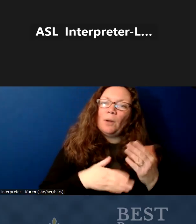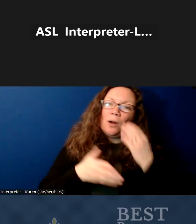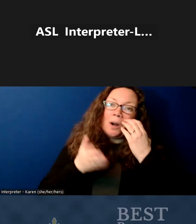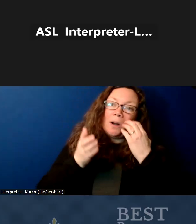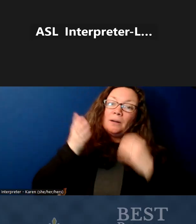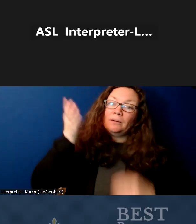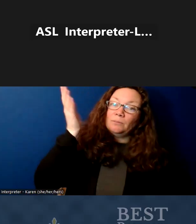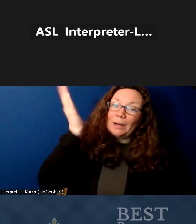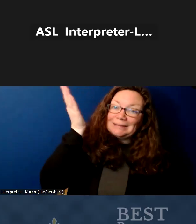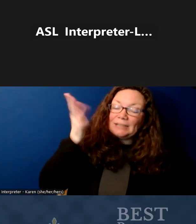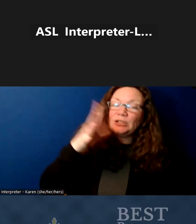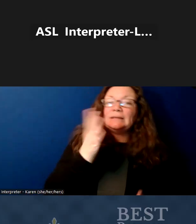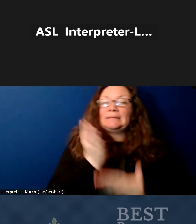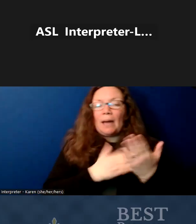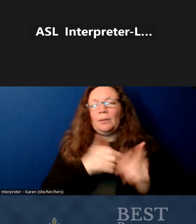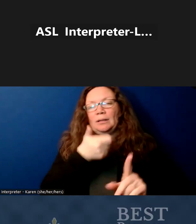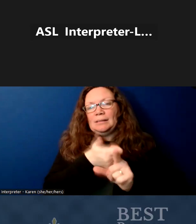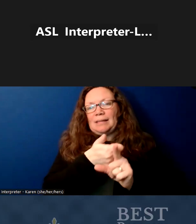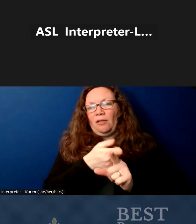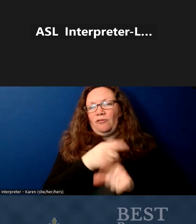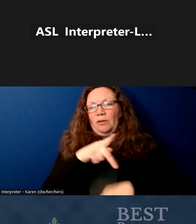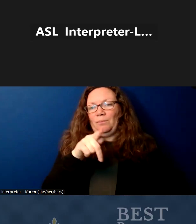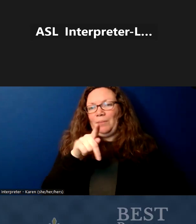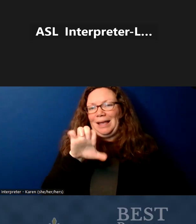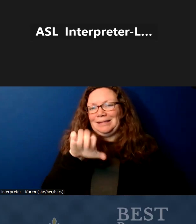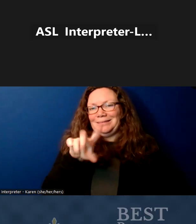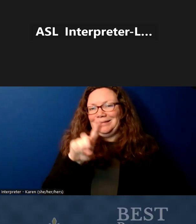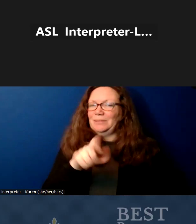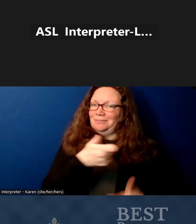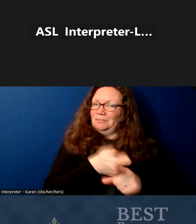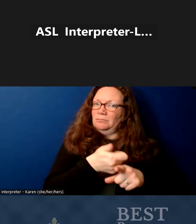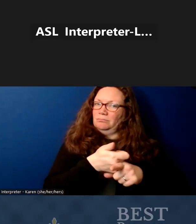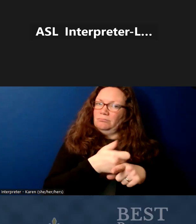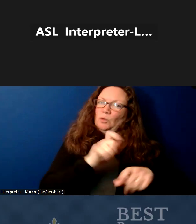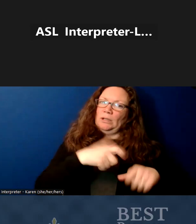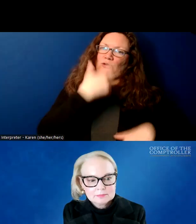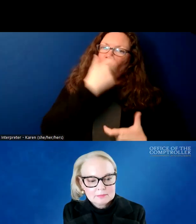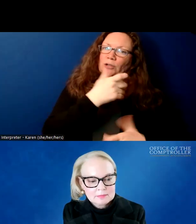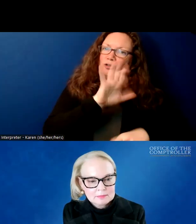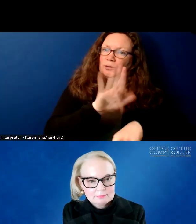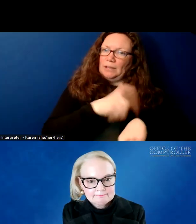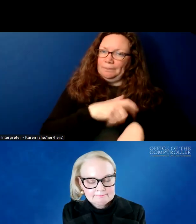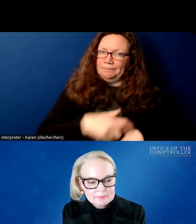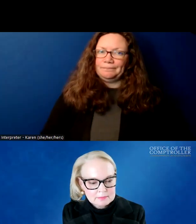Now I would like to pass it over to our training team. April McCabe, Learning and Development Manager.